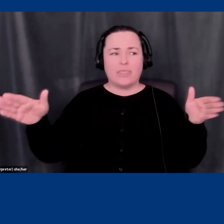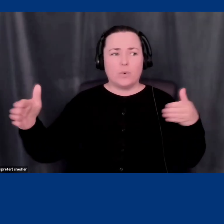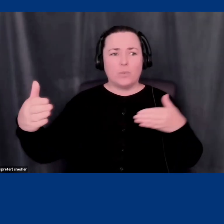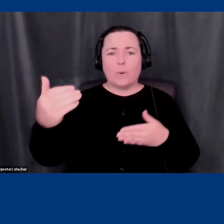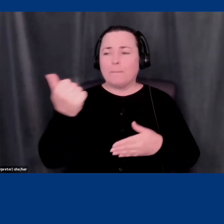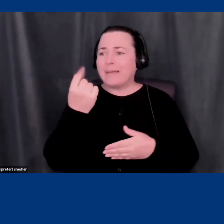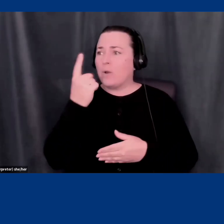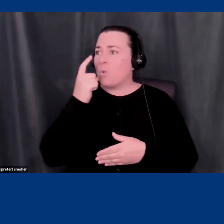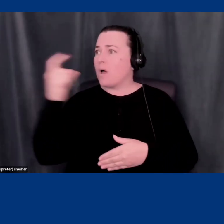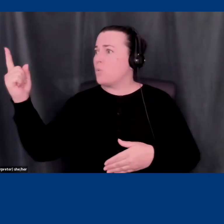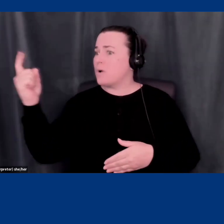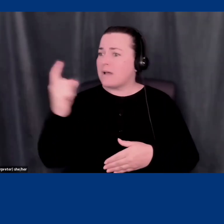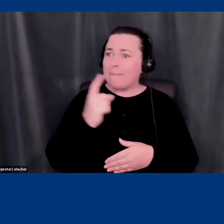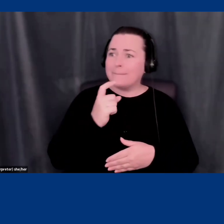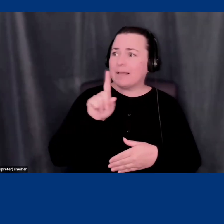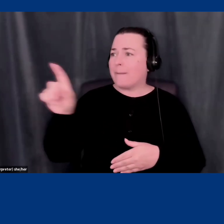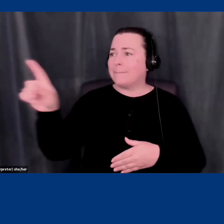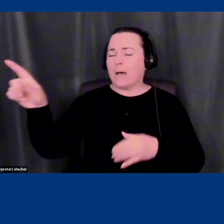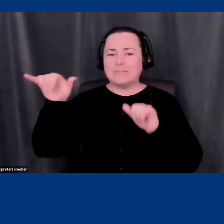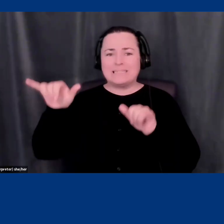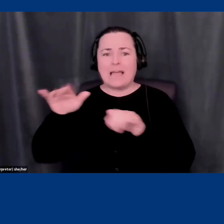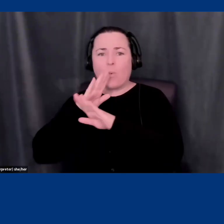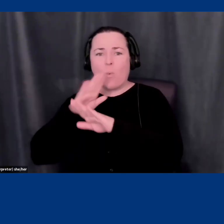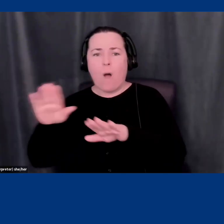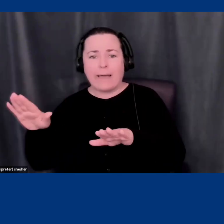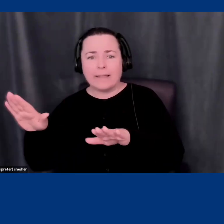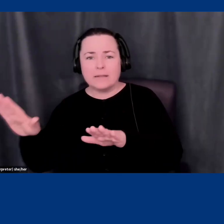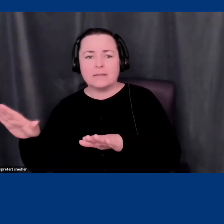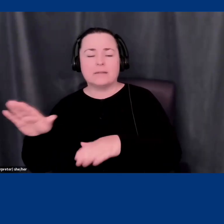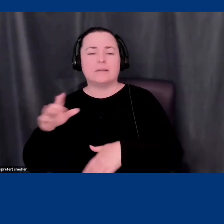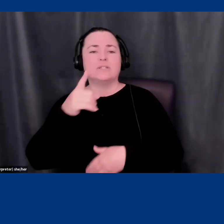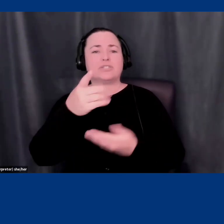and out of the room, she brought music she brought